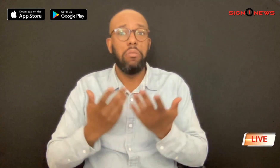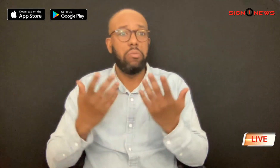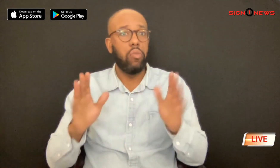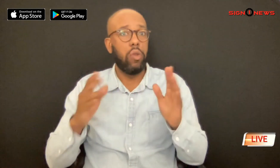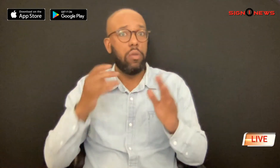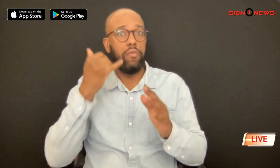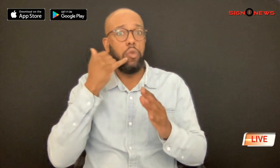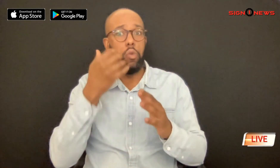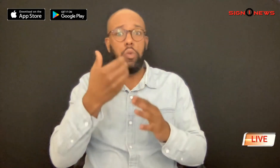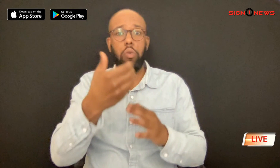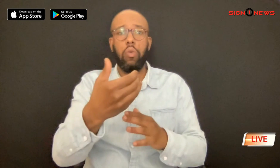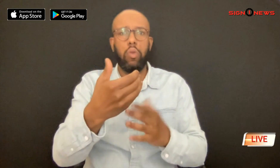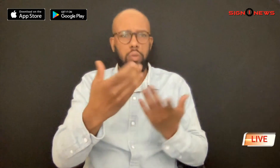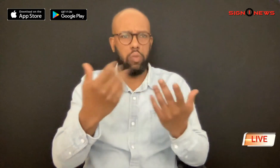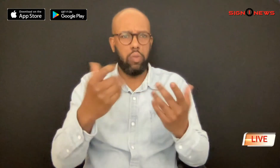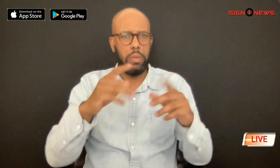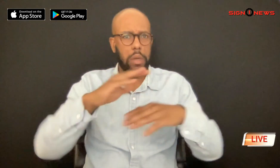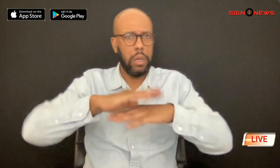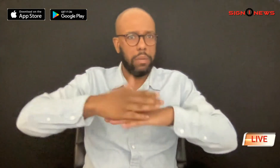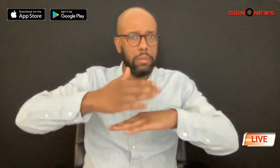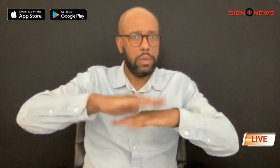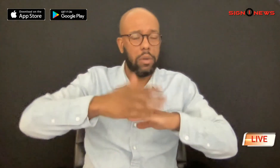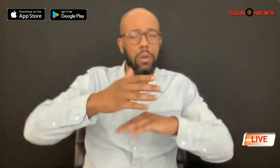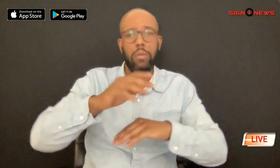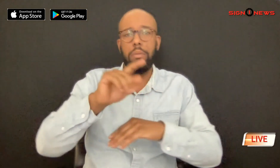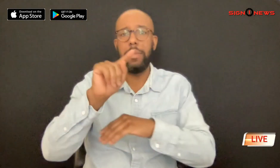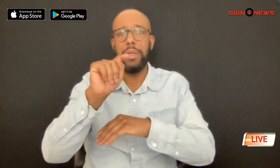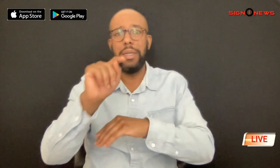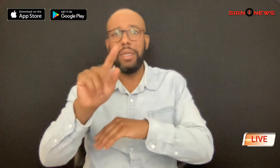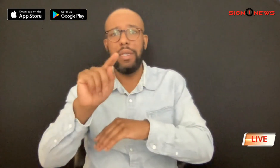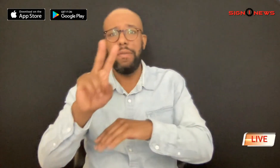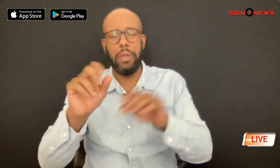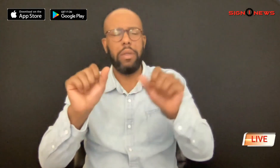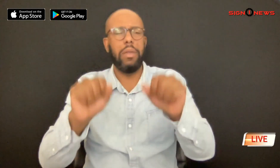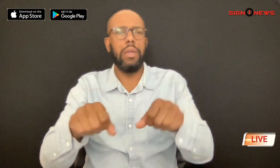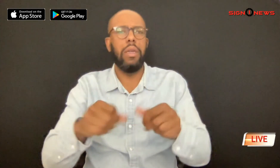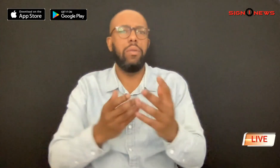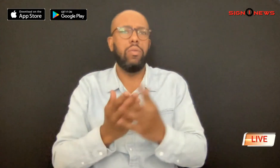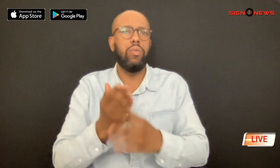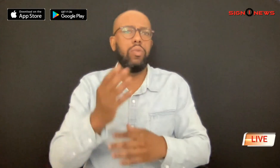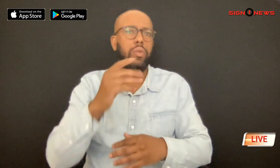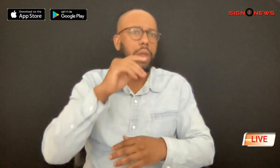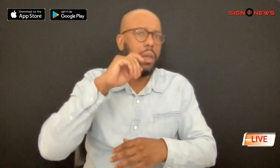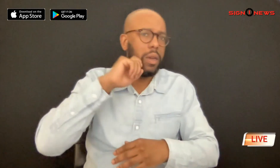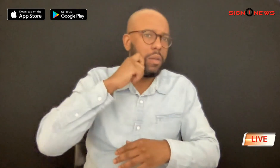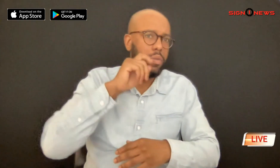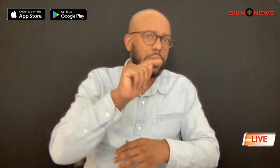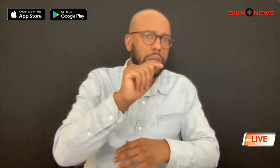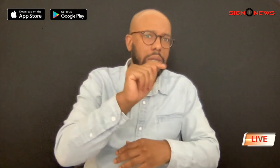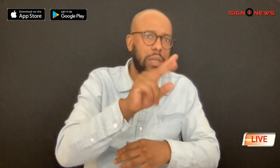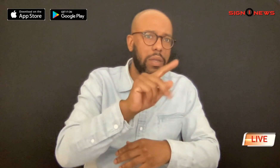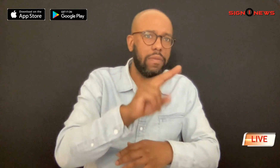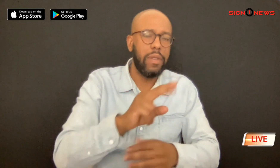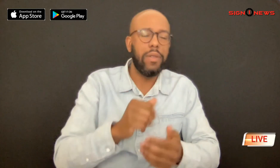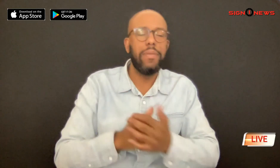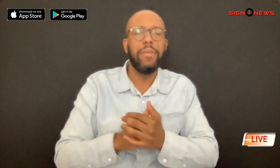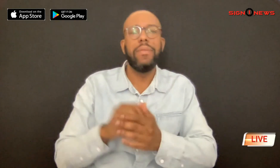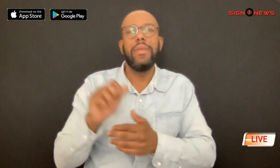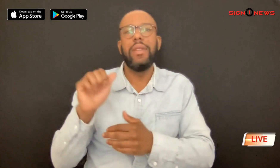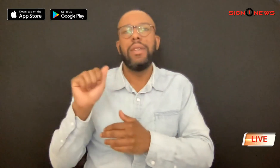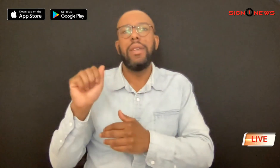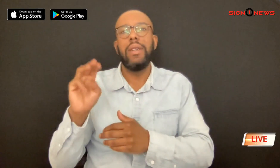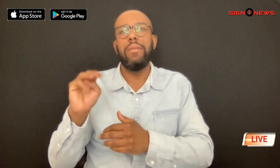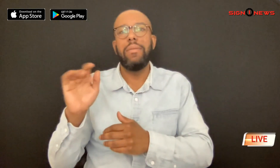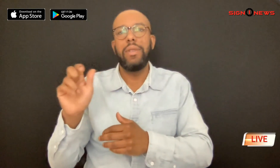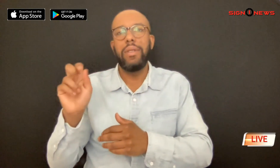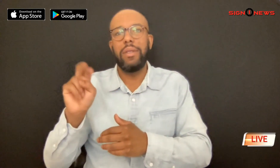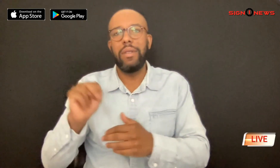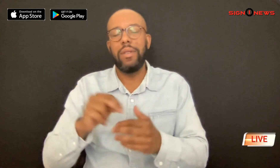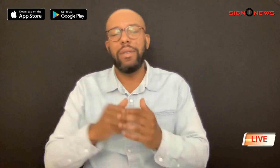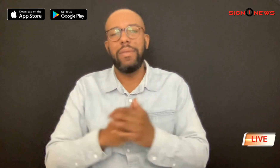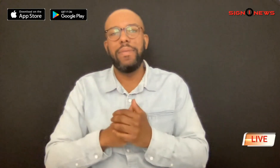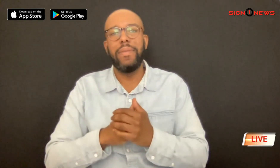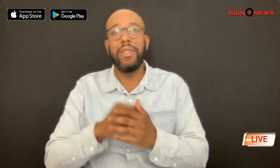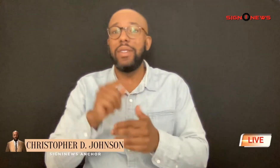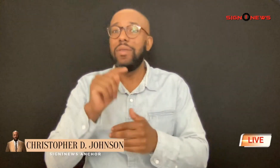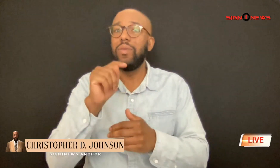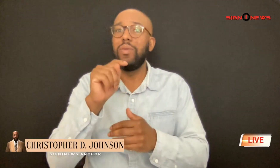and you can also watch on your laptop or television through Apple TV Amazon and Roku